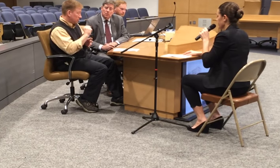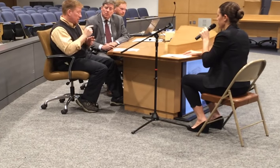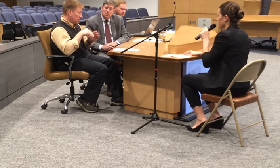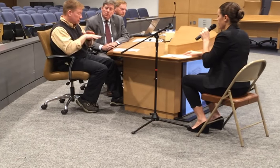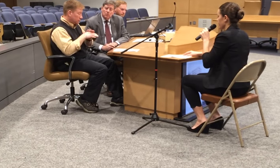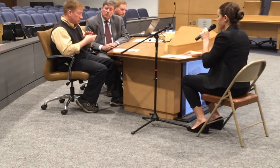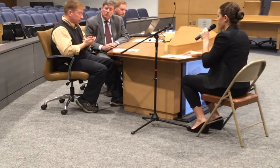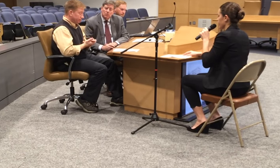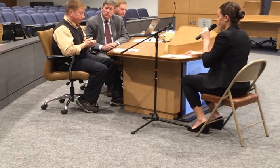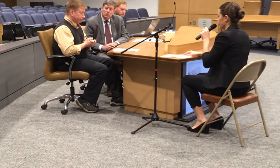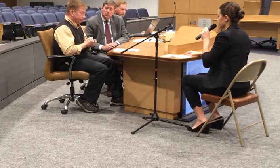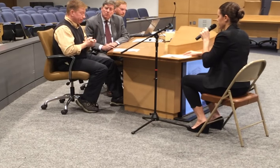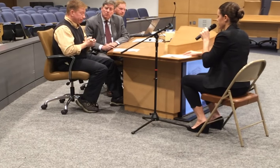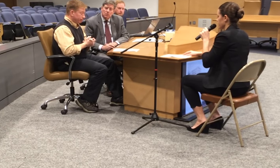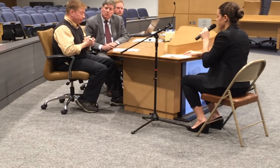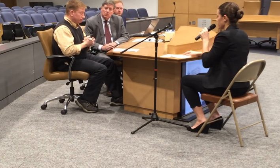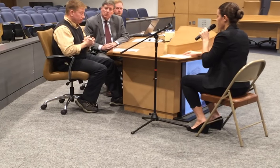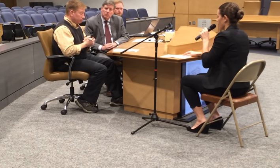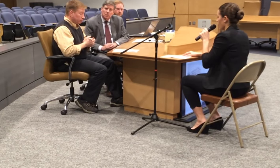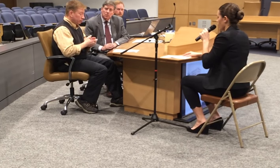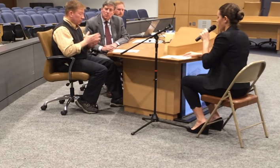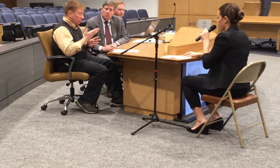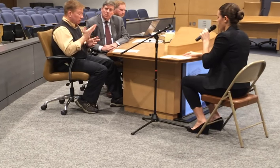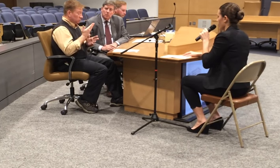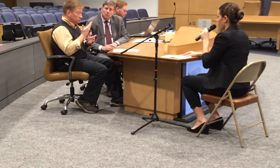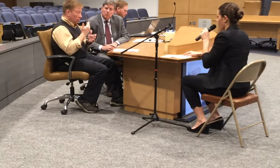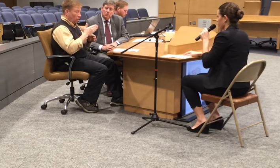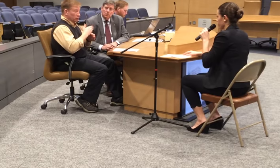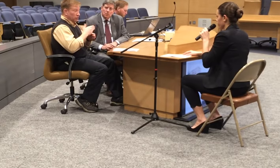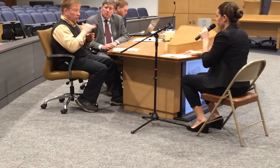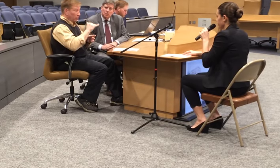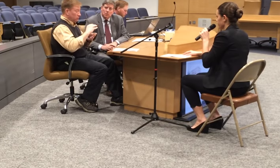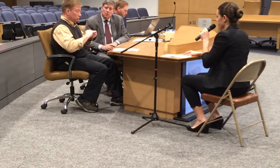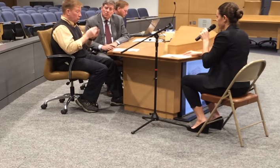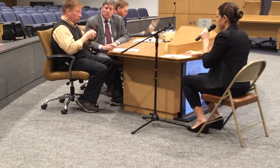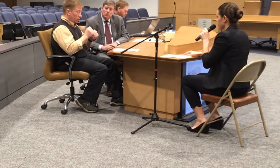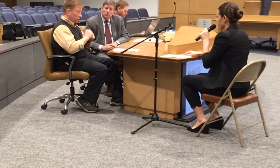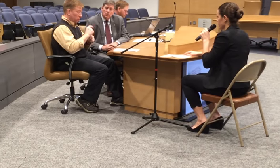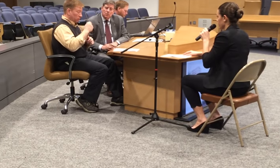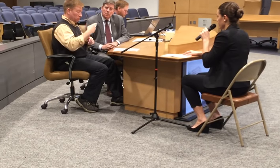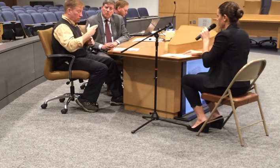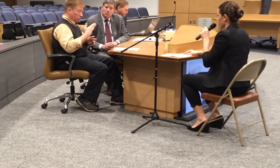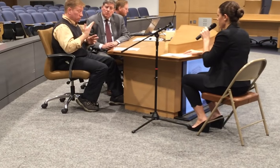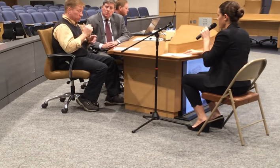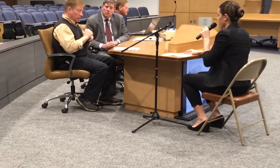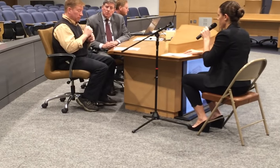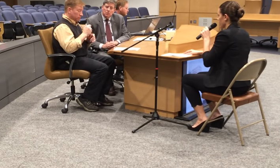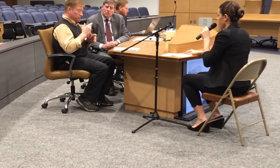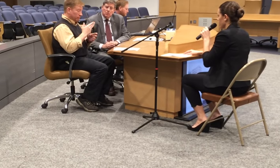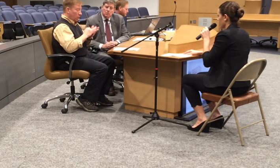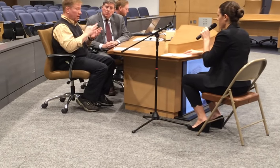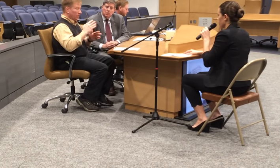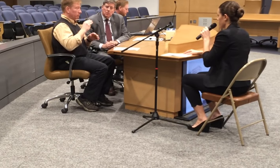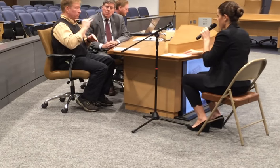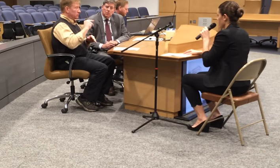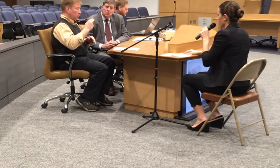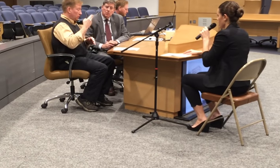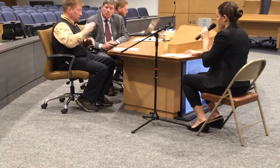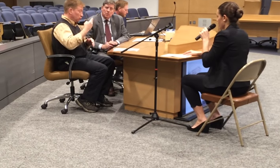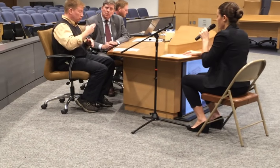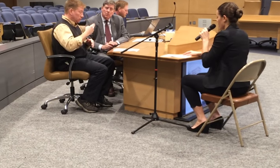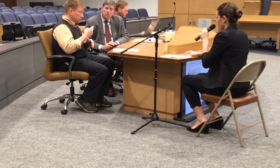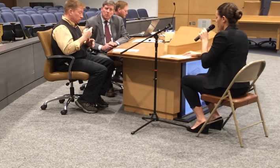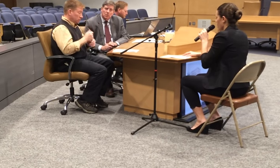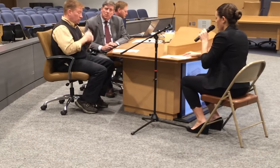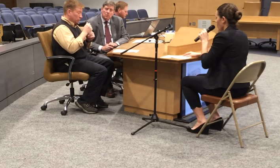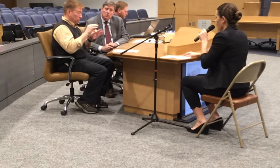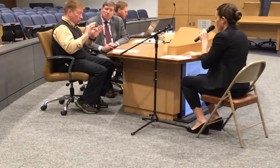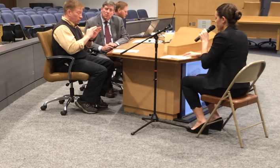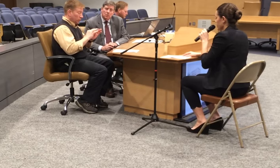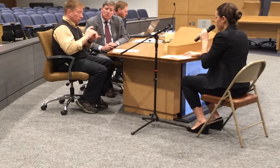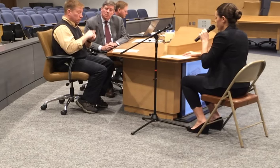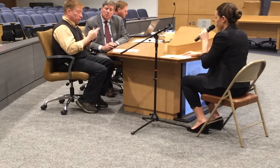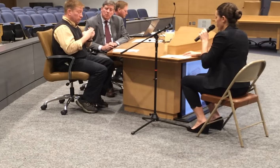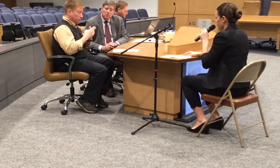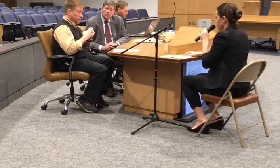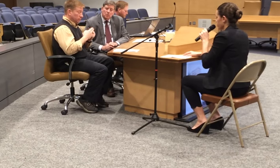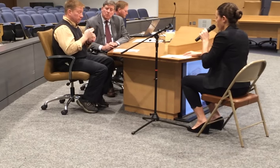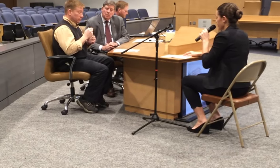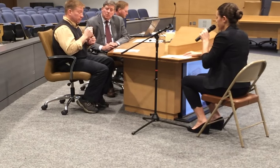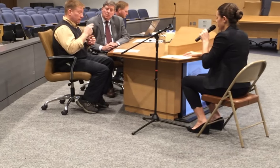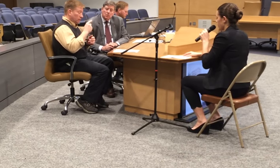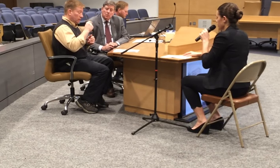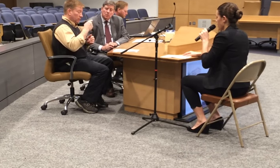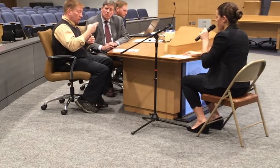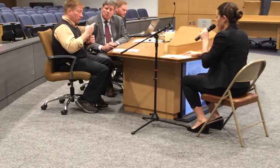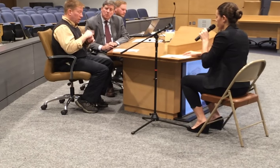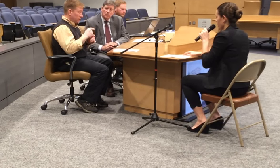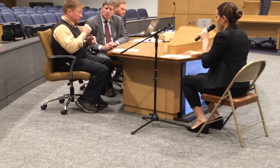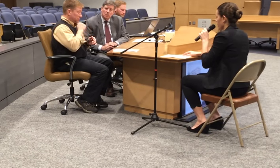(e.g. ramps and elevators and accessible restrooms), 3) Share the stories of Thompson Hall (both